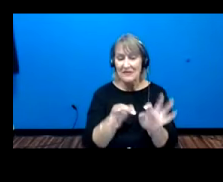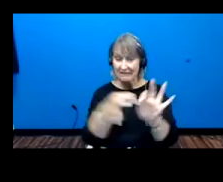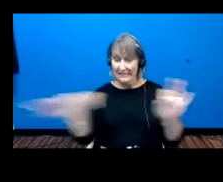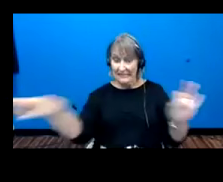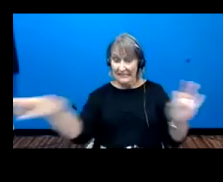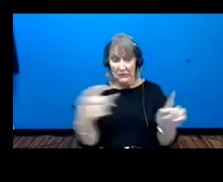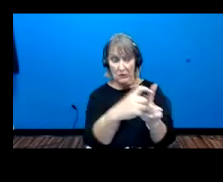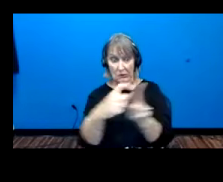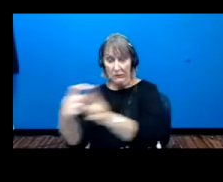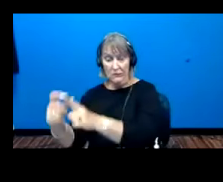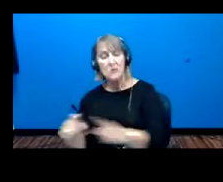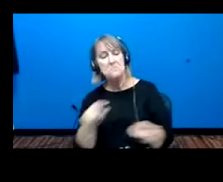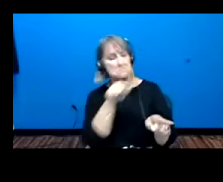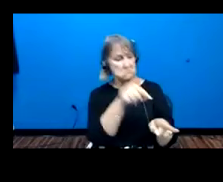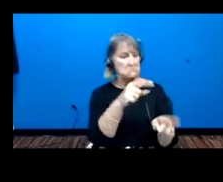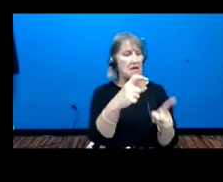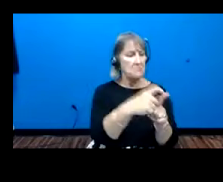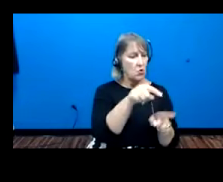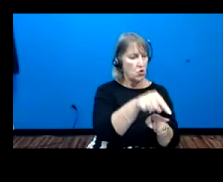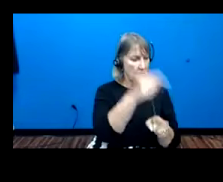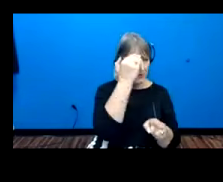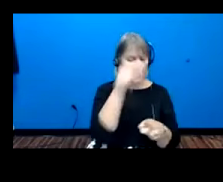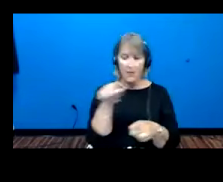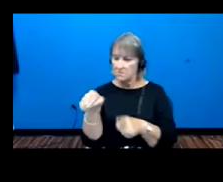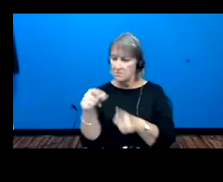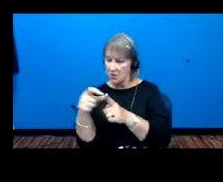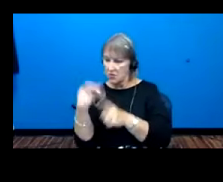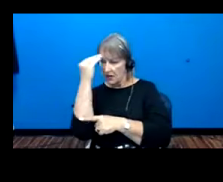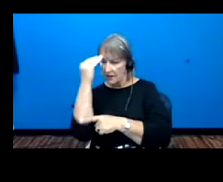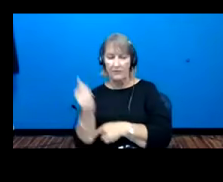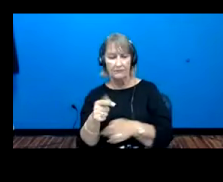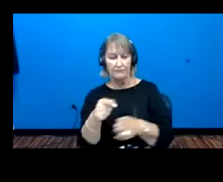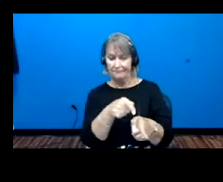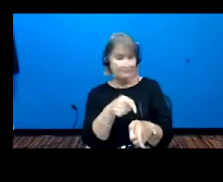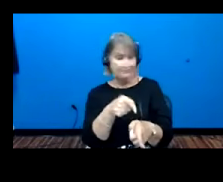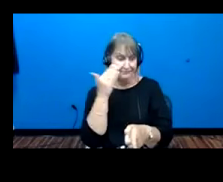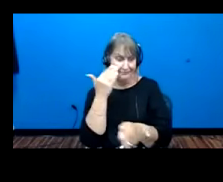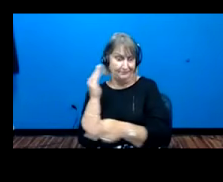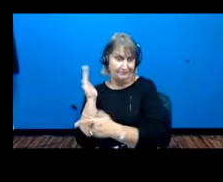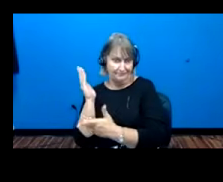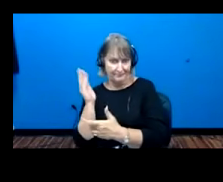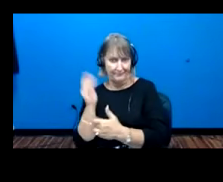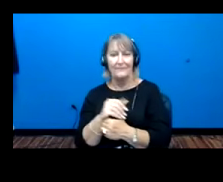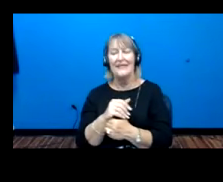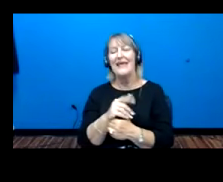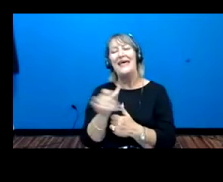The other piece here is reading comprehension, which is, you know, something we need to pay attention to that